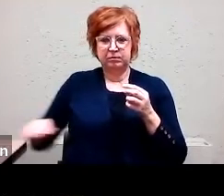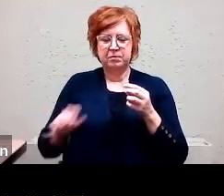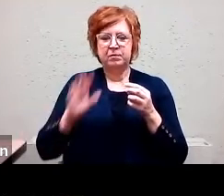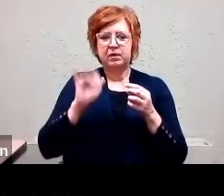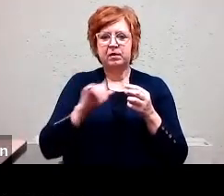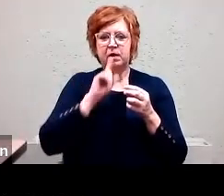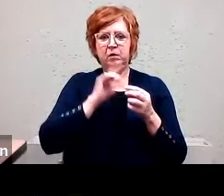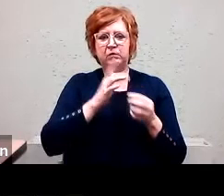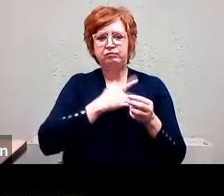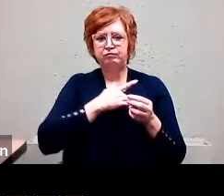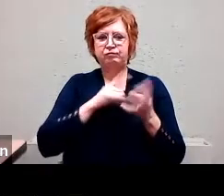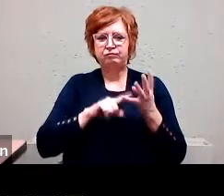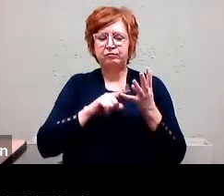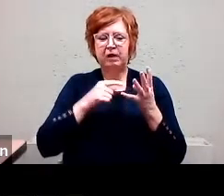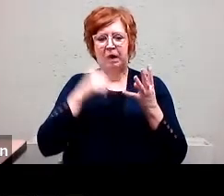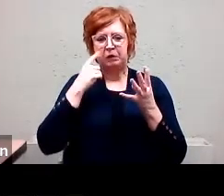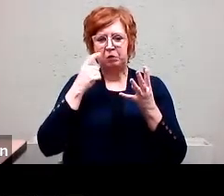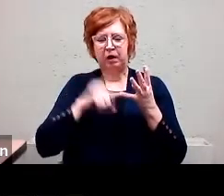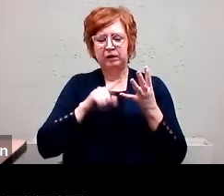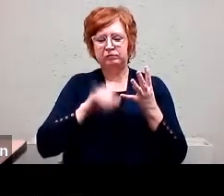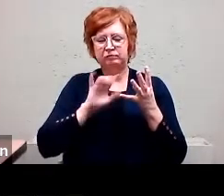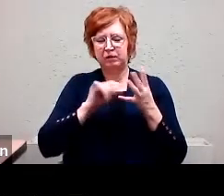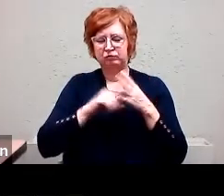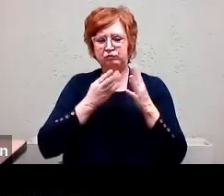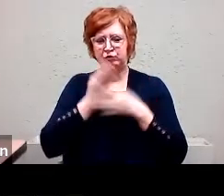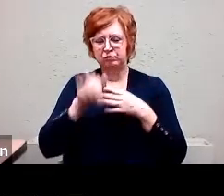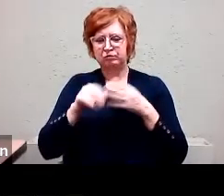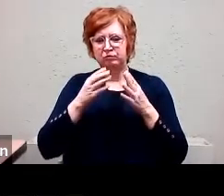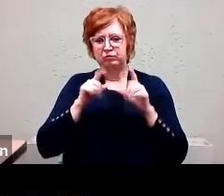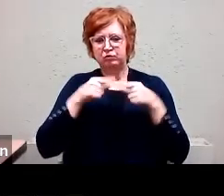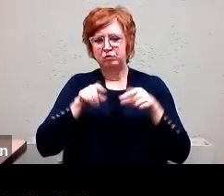And that cast and the writer was very well-loved as well.